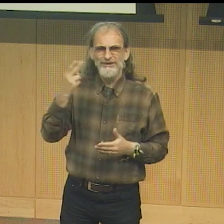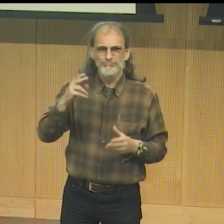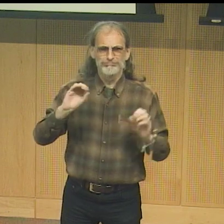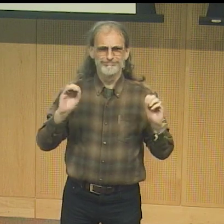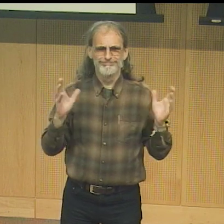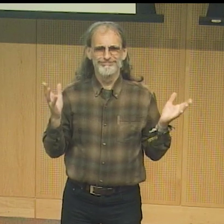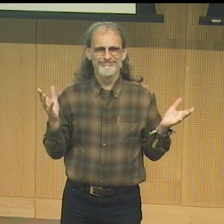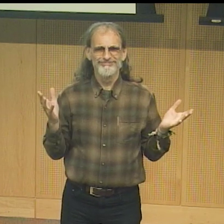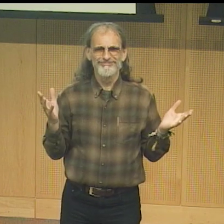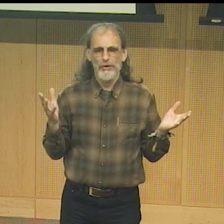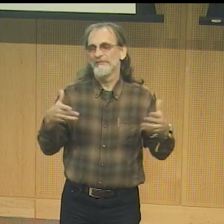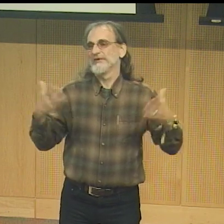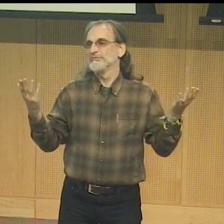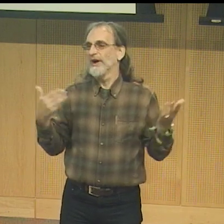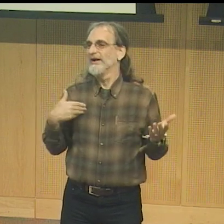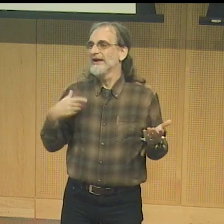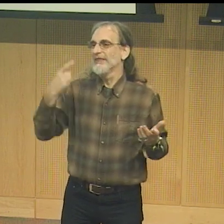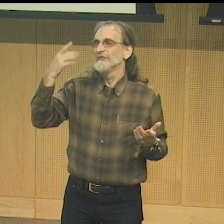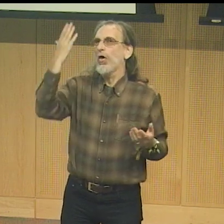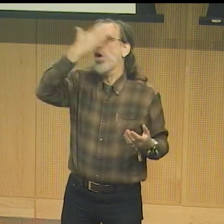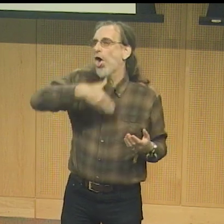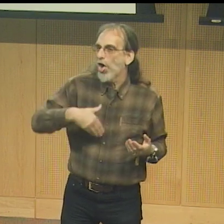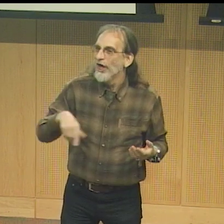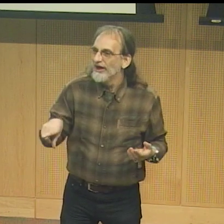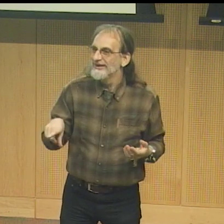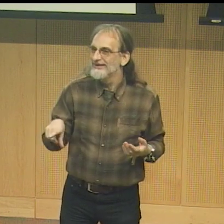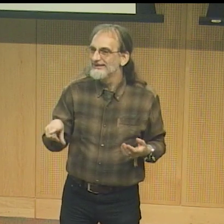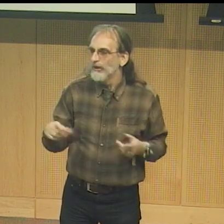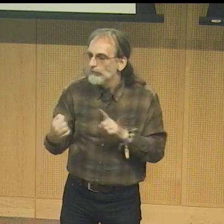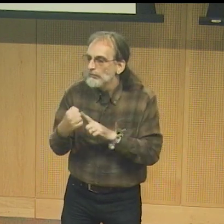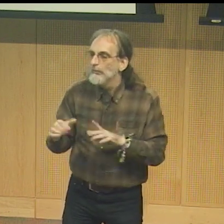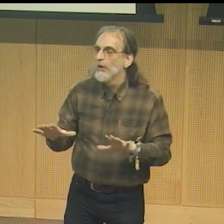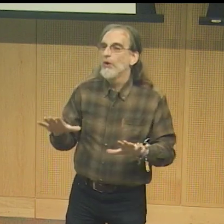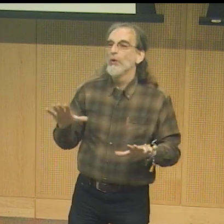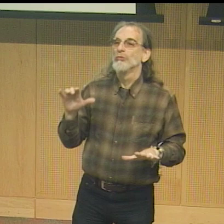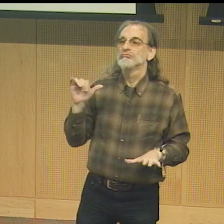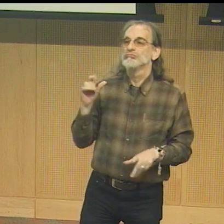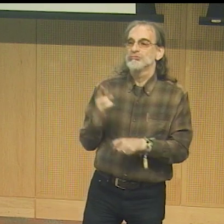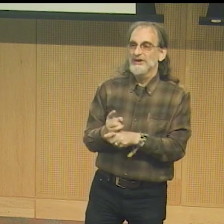So, where are the courses for Deaf history? There aren't any. Well, I shouldn't say that. I mean, every once in a while, there's